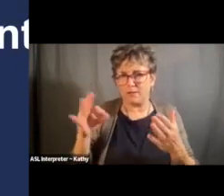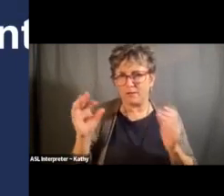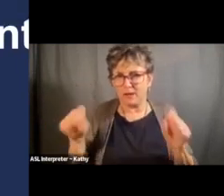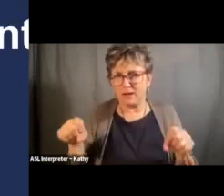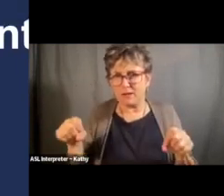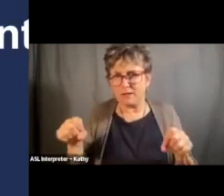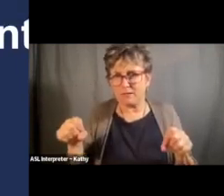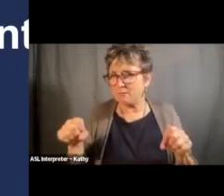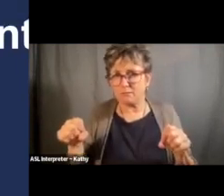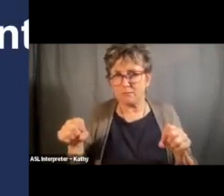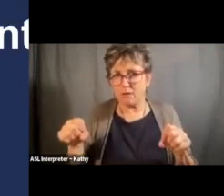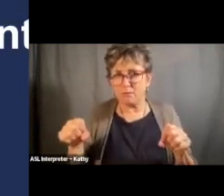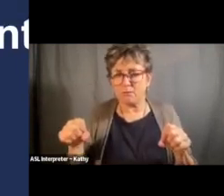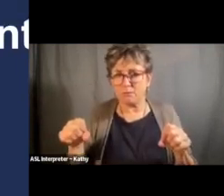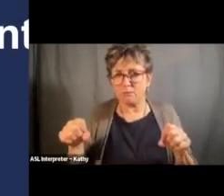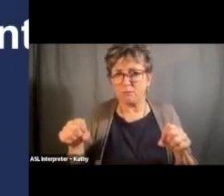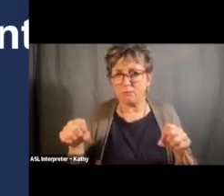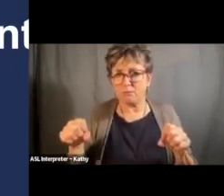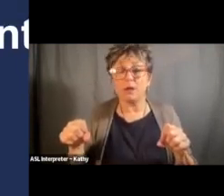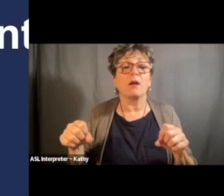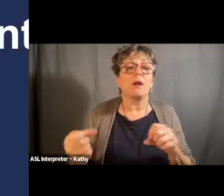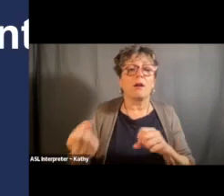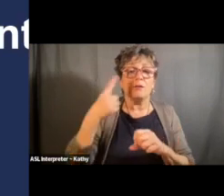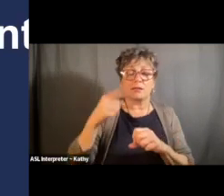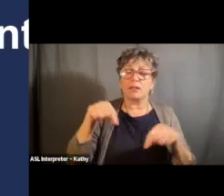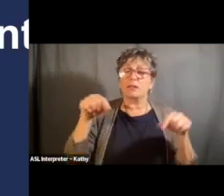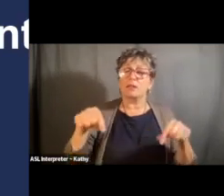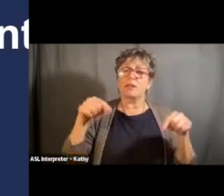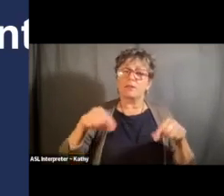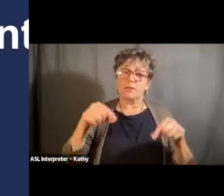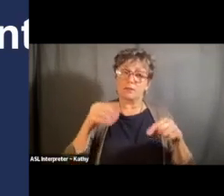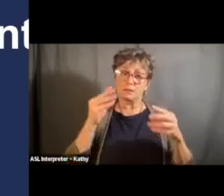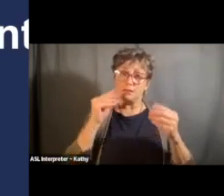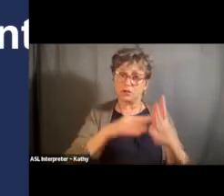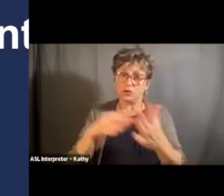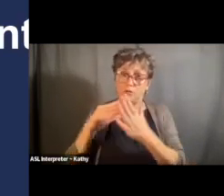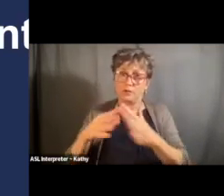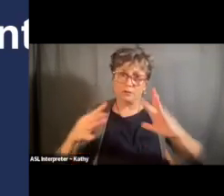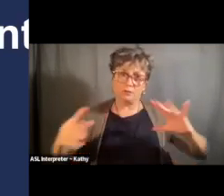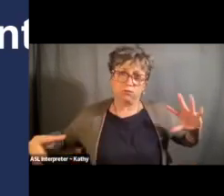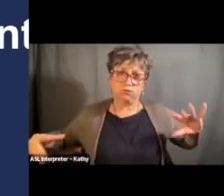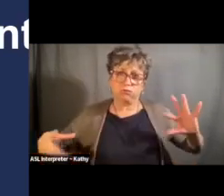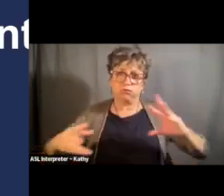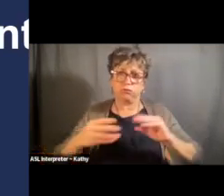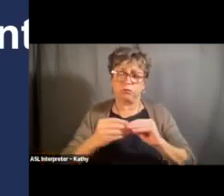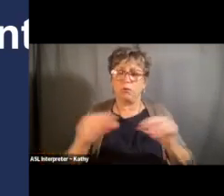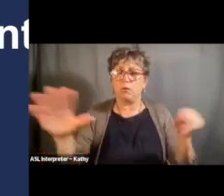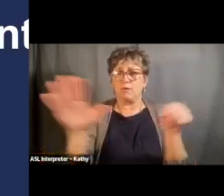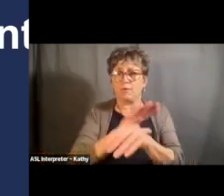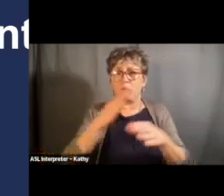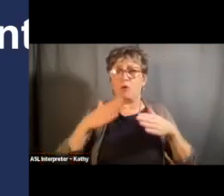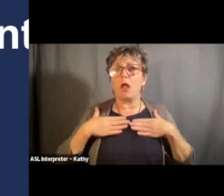So, this is comprehensive across all body systems, and this is your